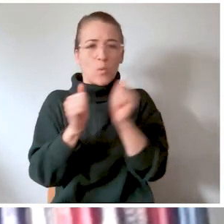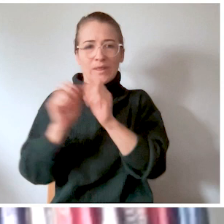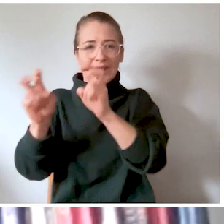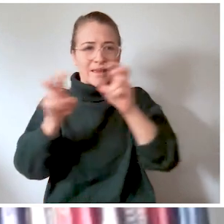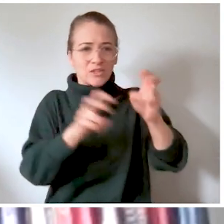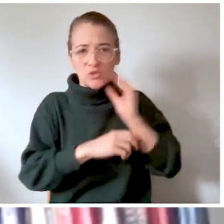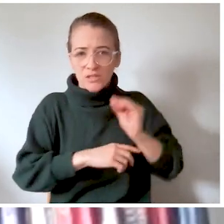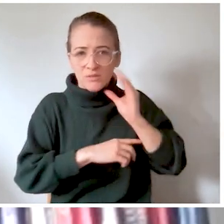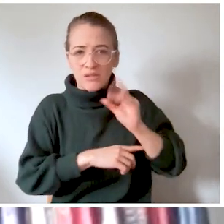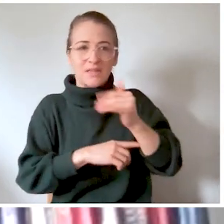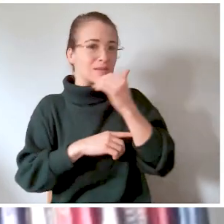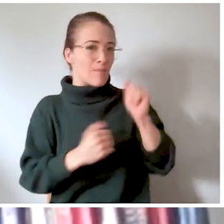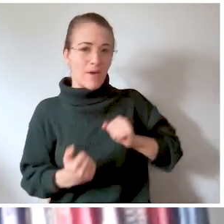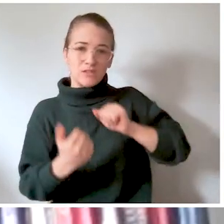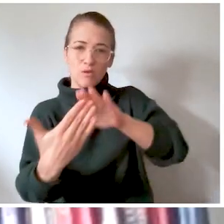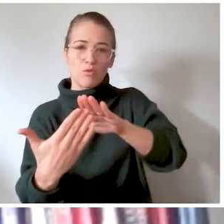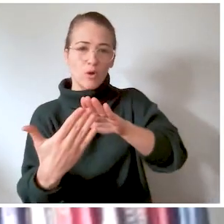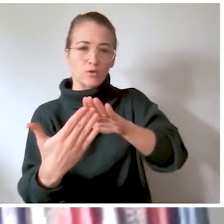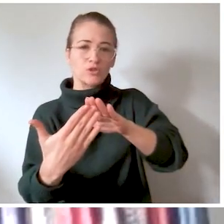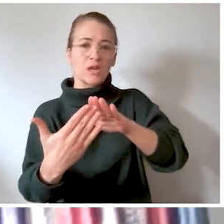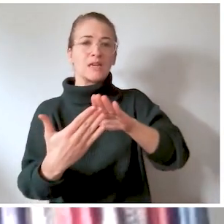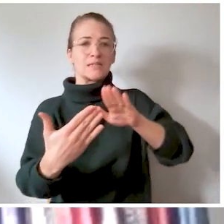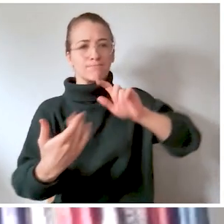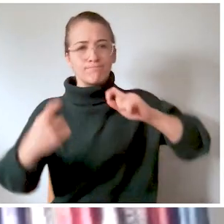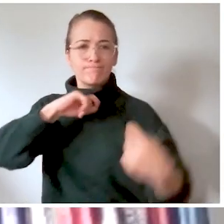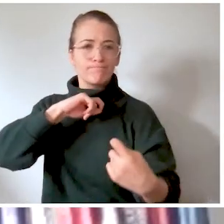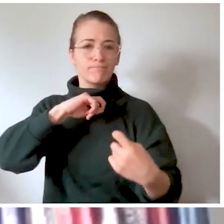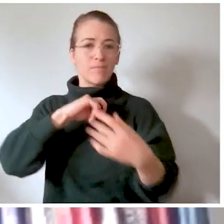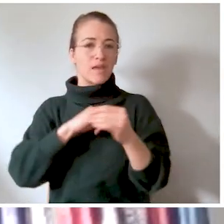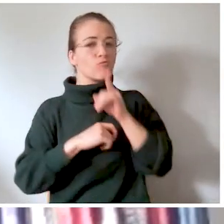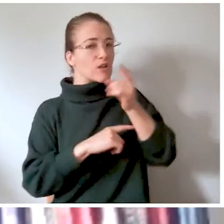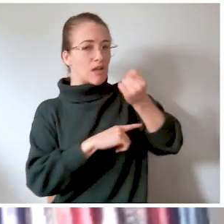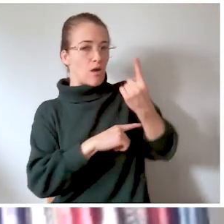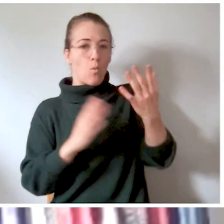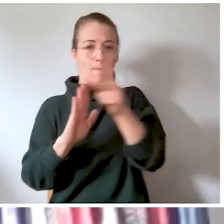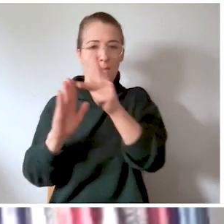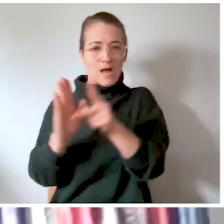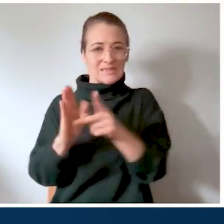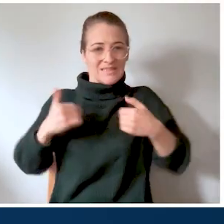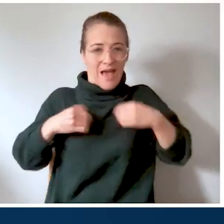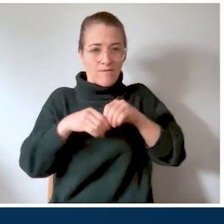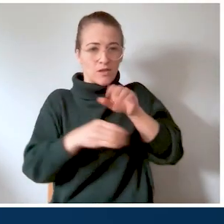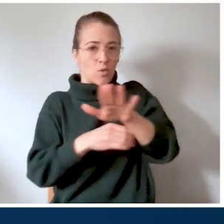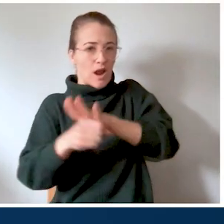That's really the best way to create change and to also just understand what the policies are in your area. Agreed.